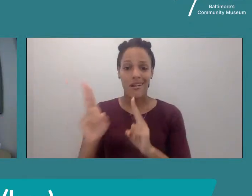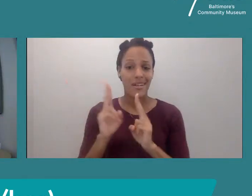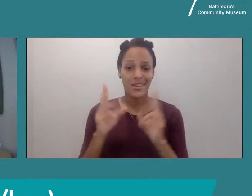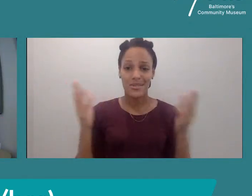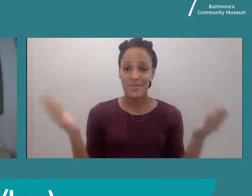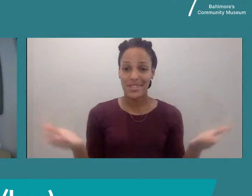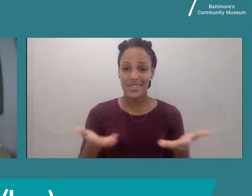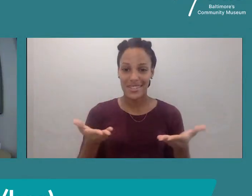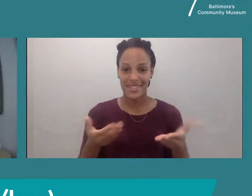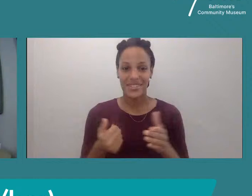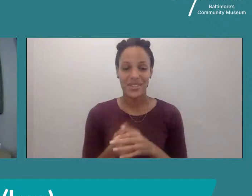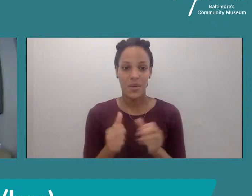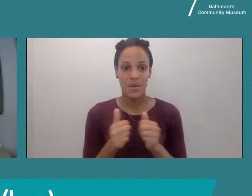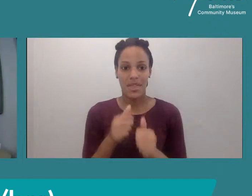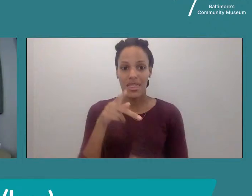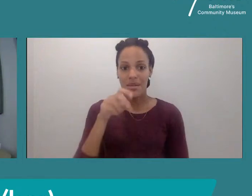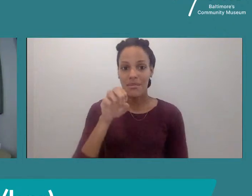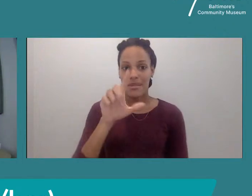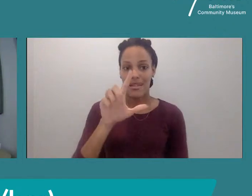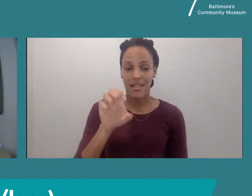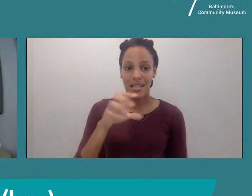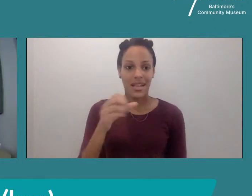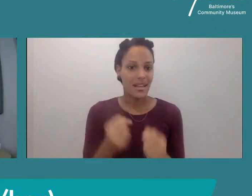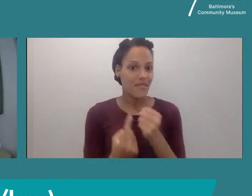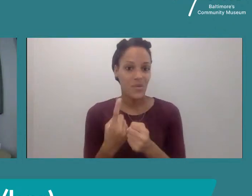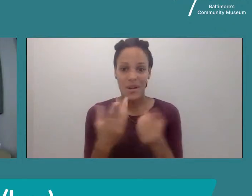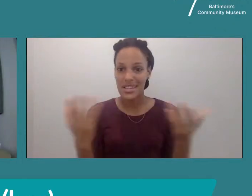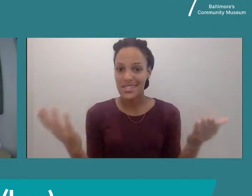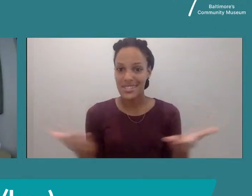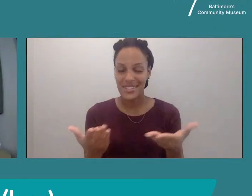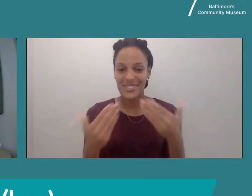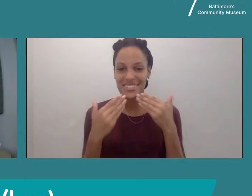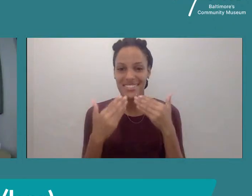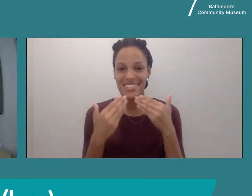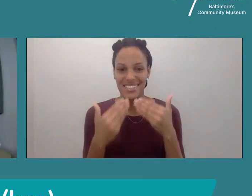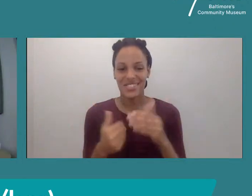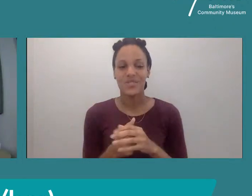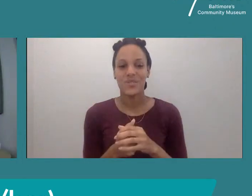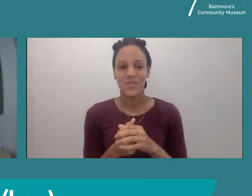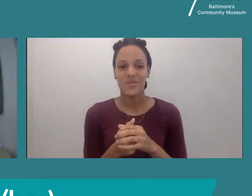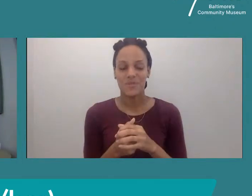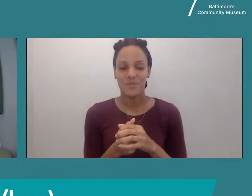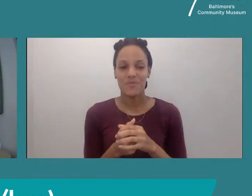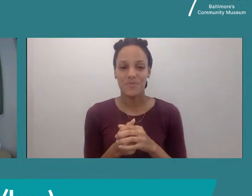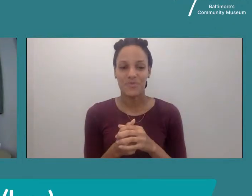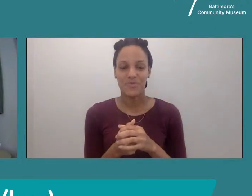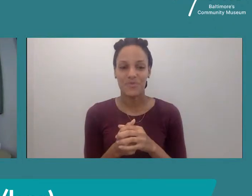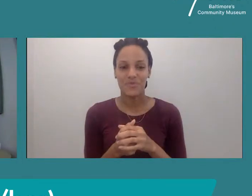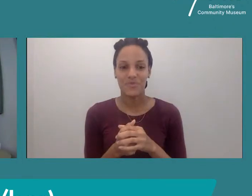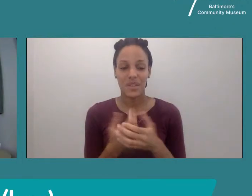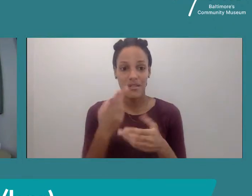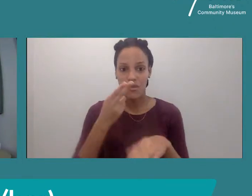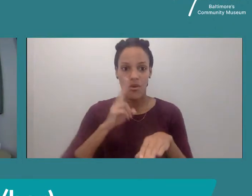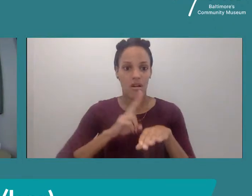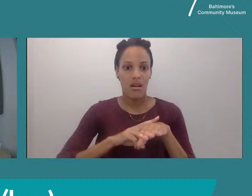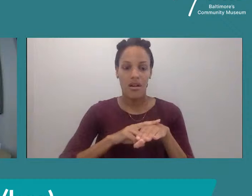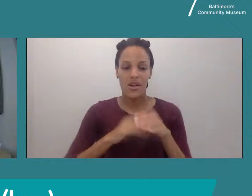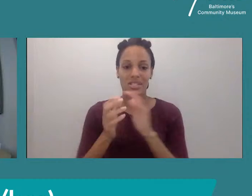with The Peale and all of you guys. Thank you for bringing me in and of course congratulations